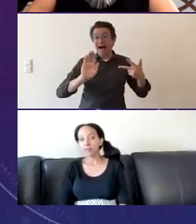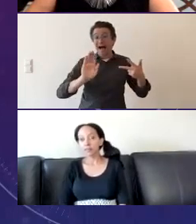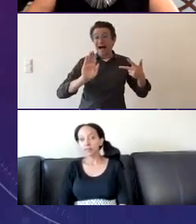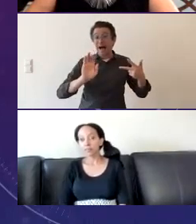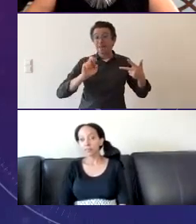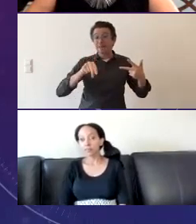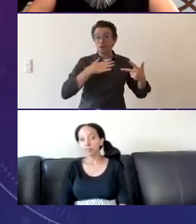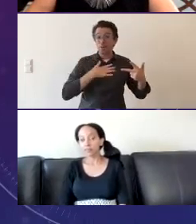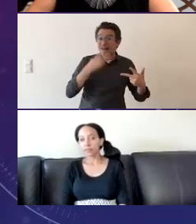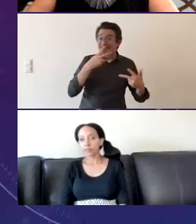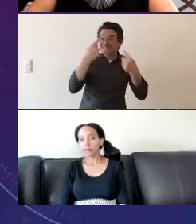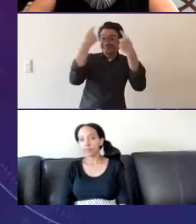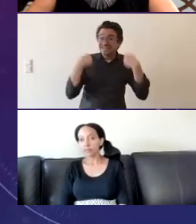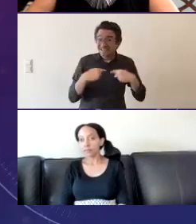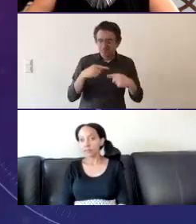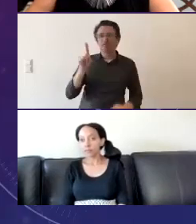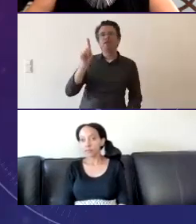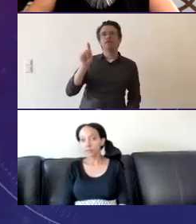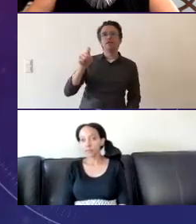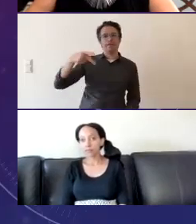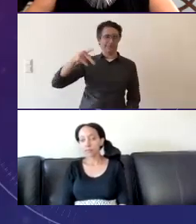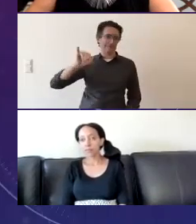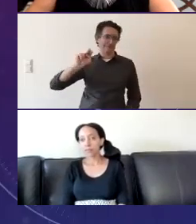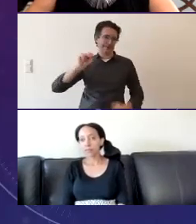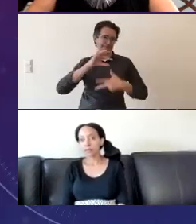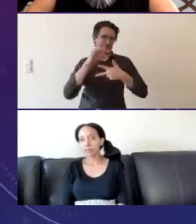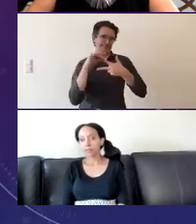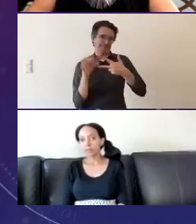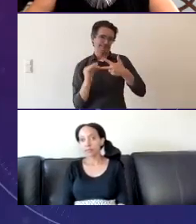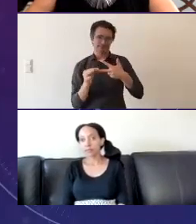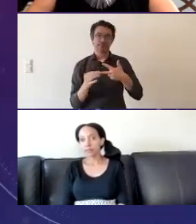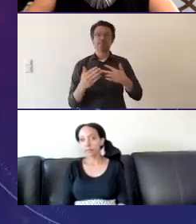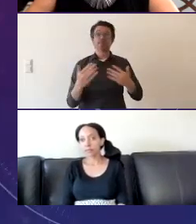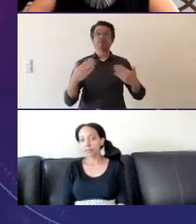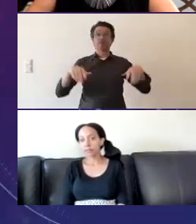closed caption icon so when you click the icon it should turn on the caption